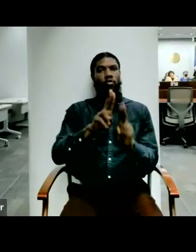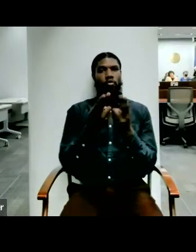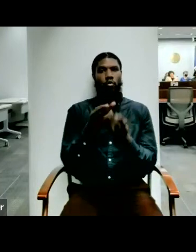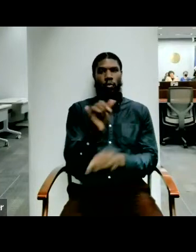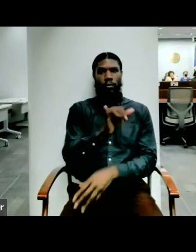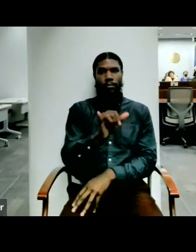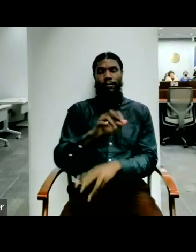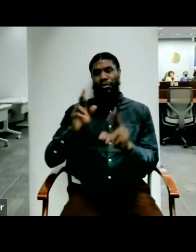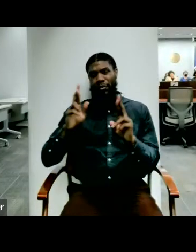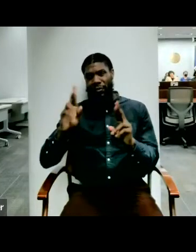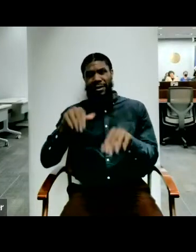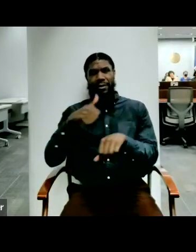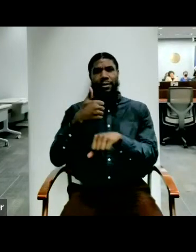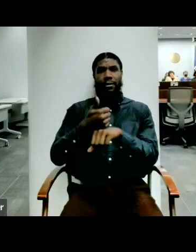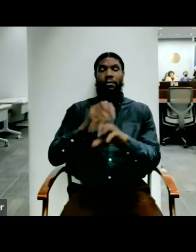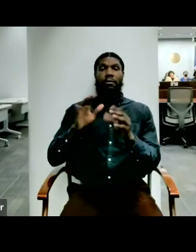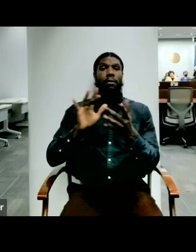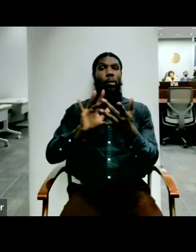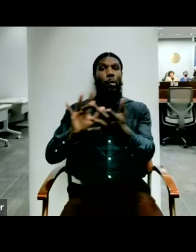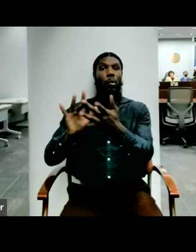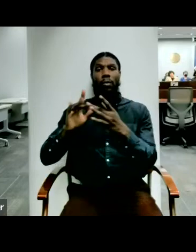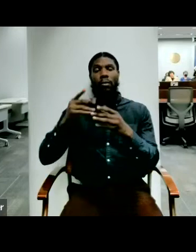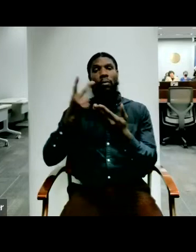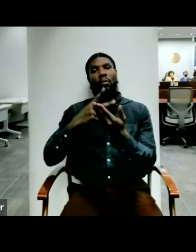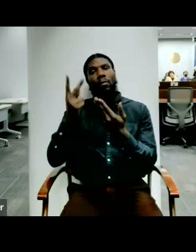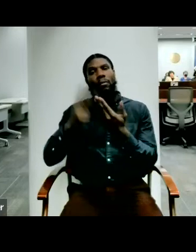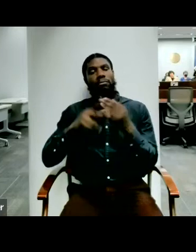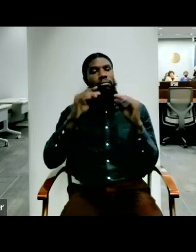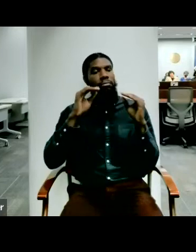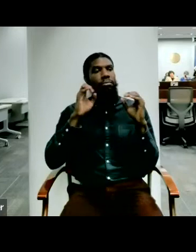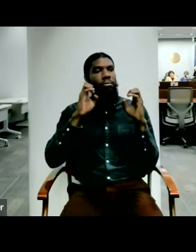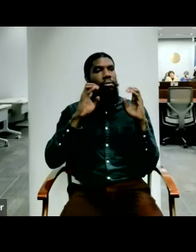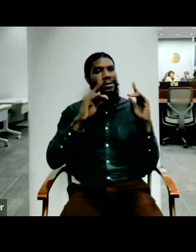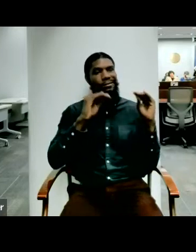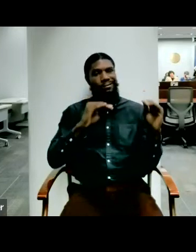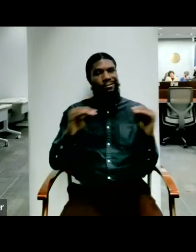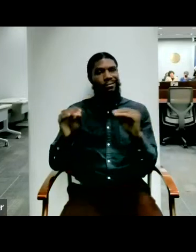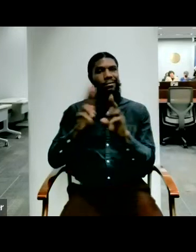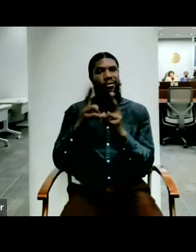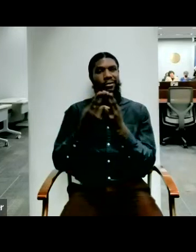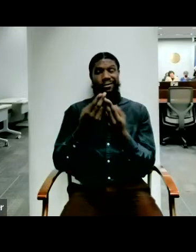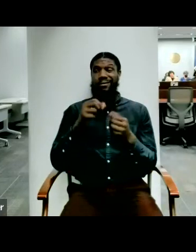programs to educate Unions, certainly has been a long history of discrimination in Unions and I